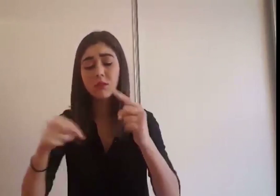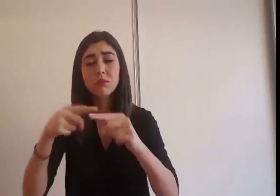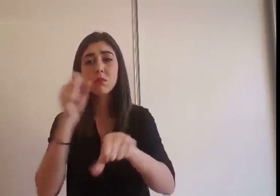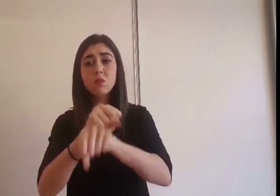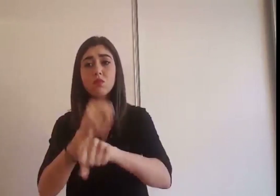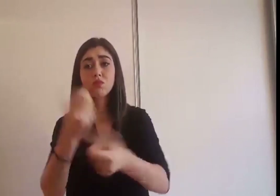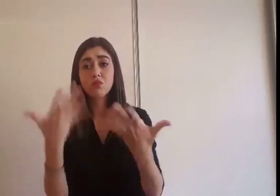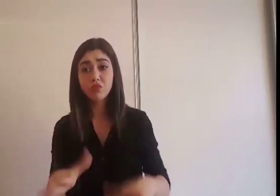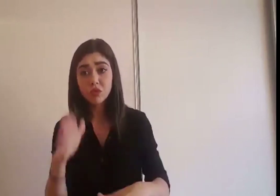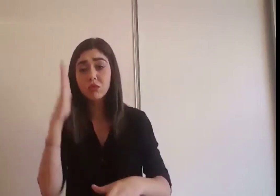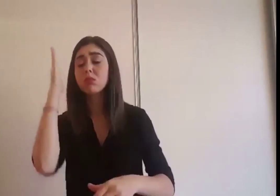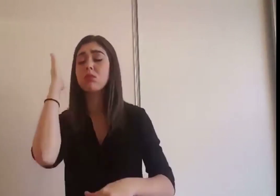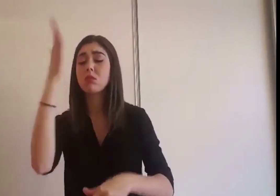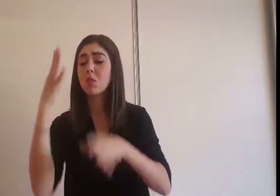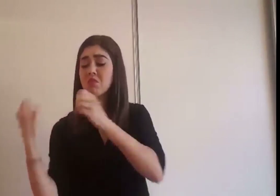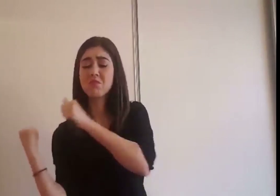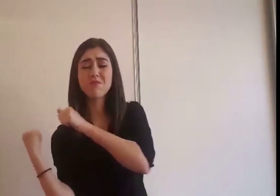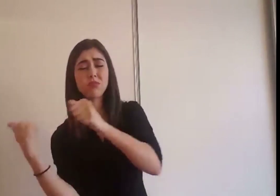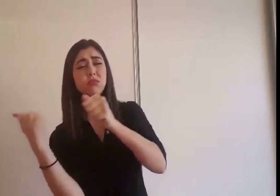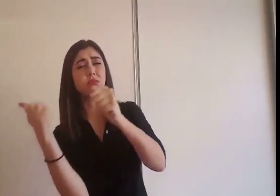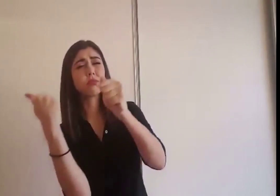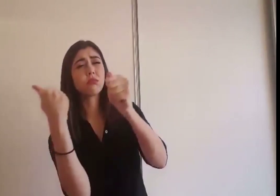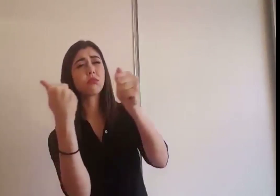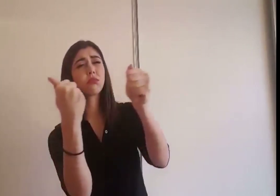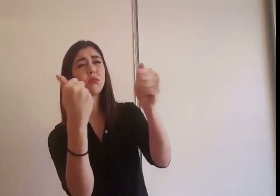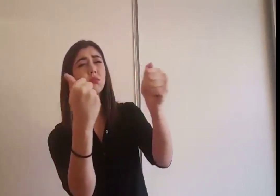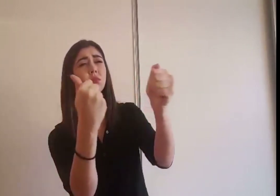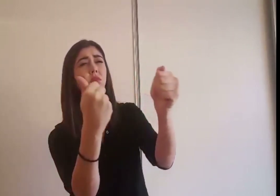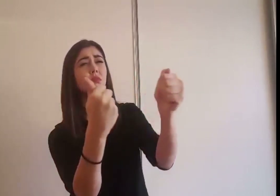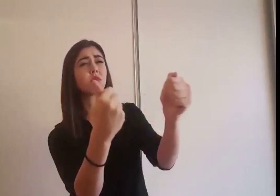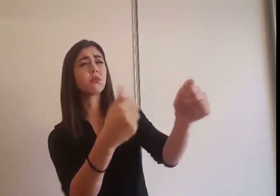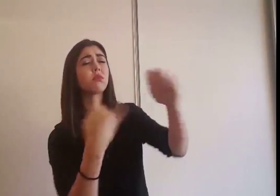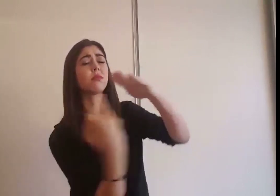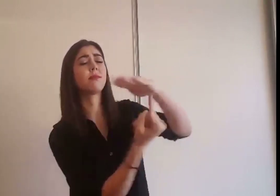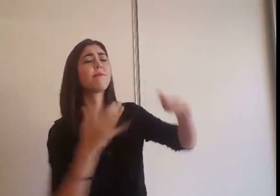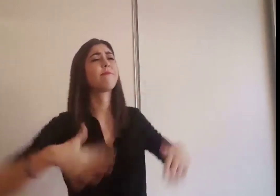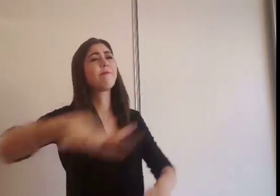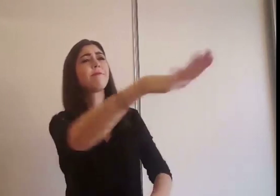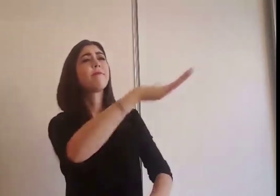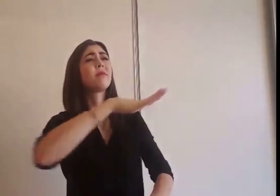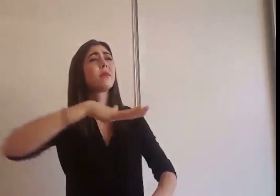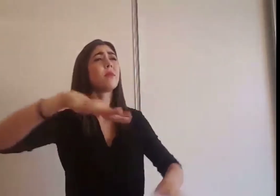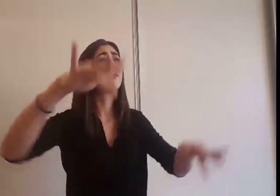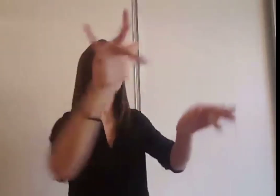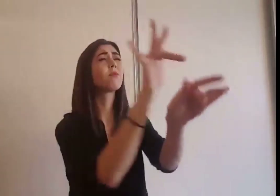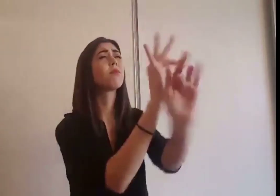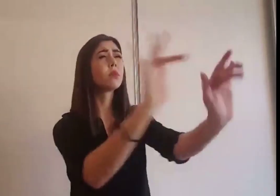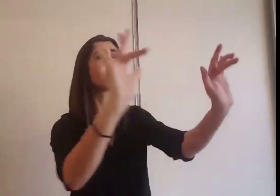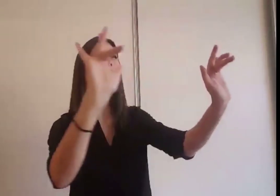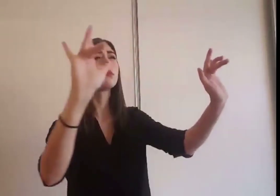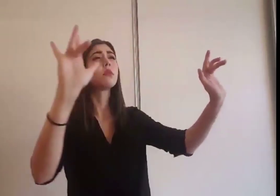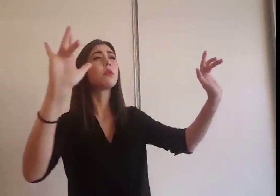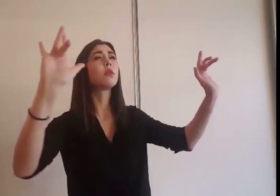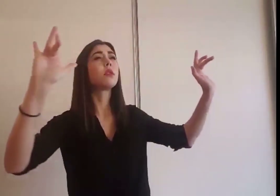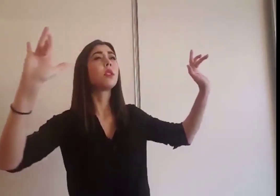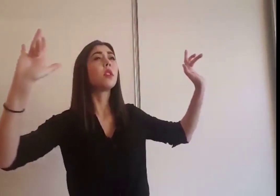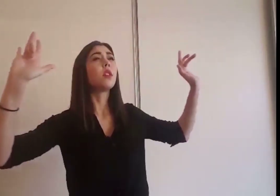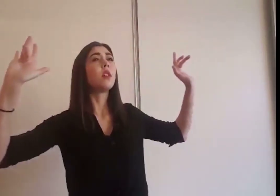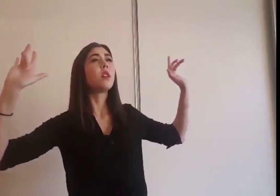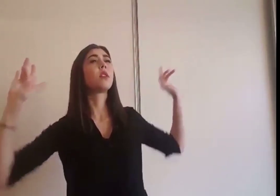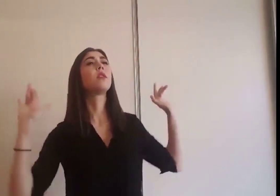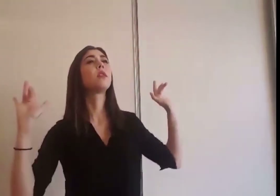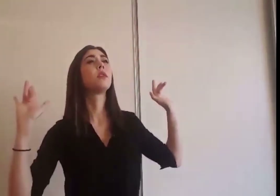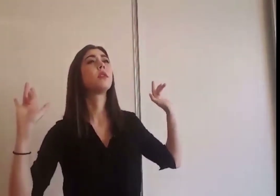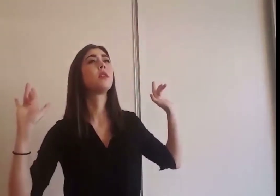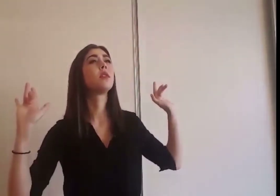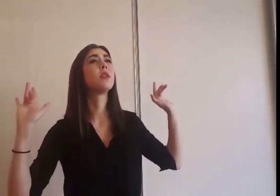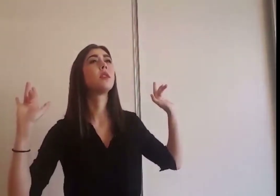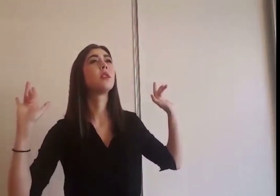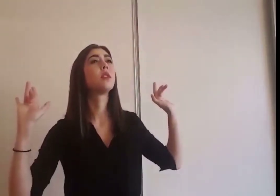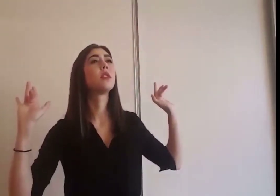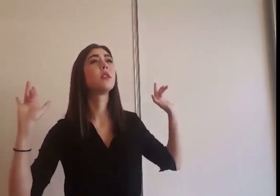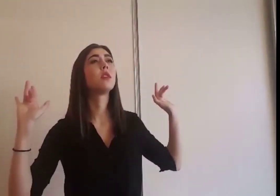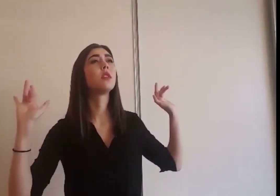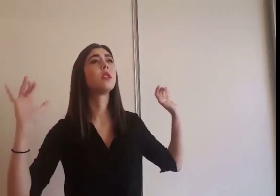After work, I would drive to a secluded place